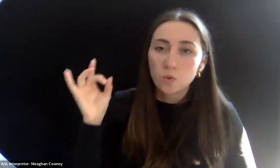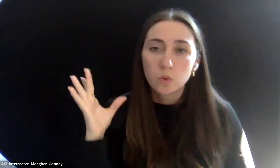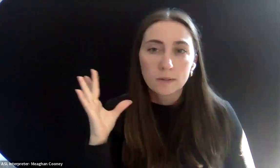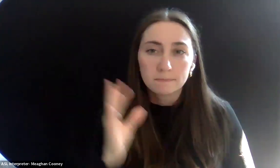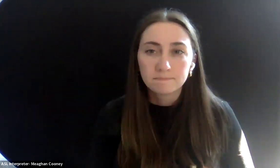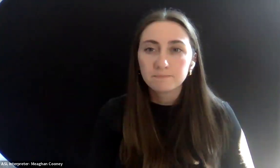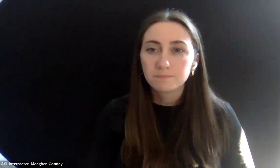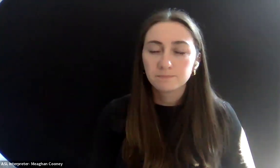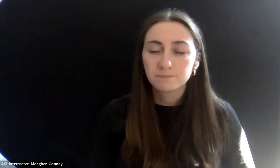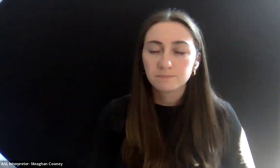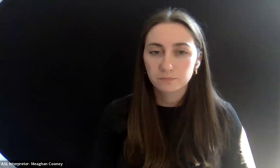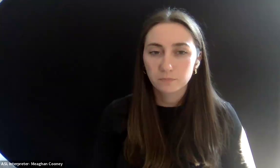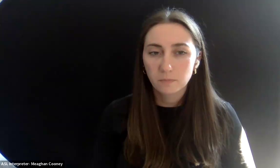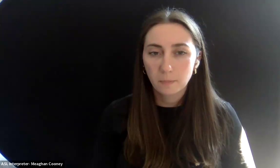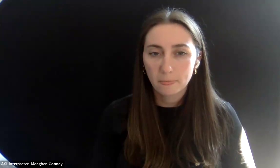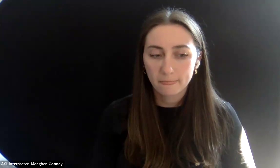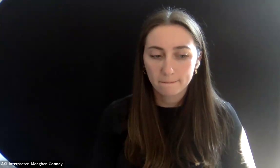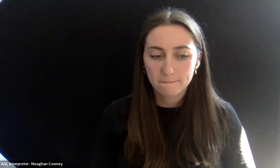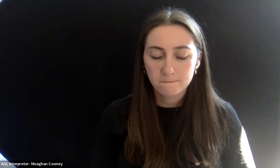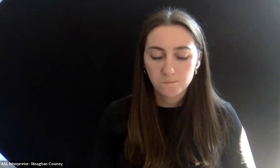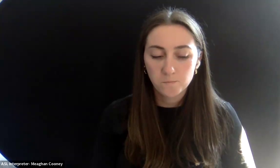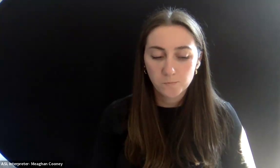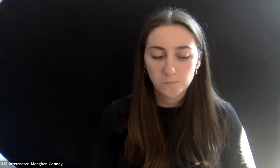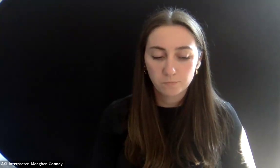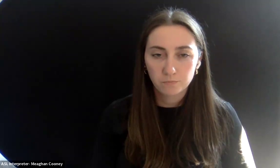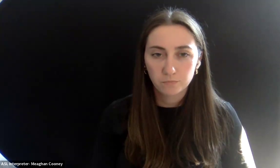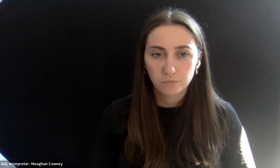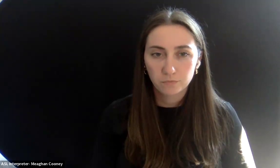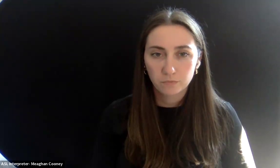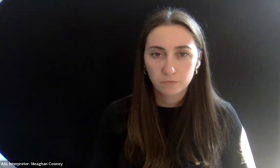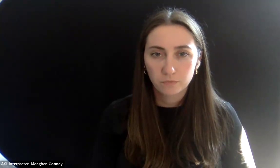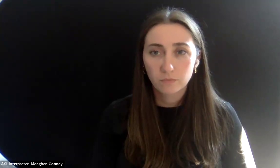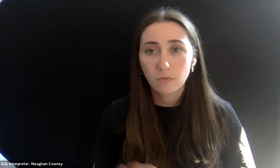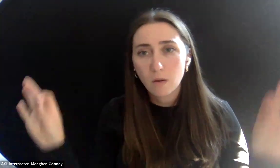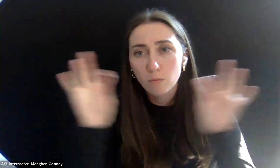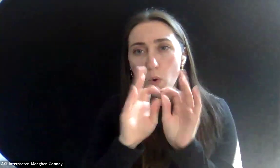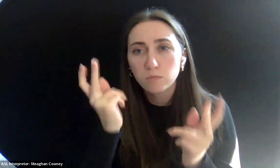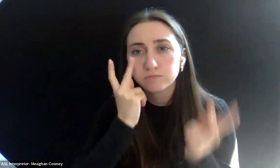Next slide, some key observations from our project filings to date.